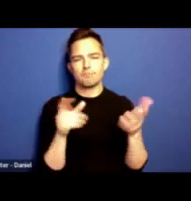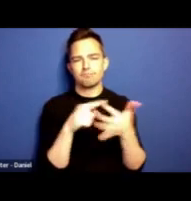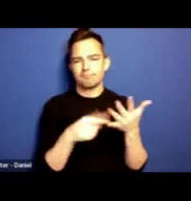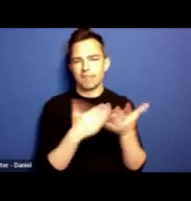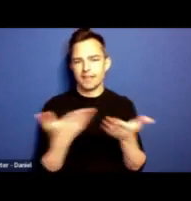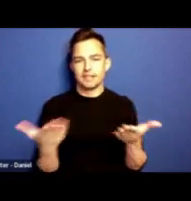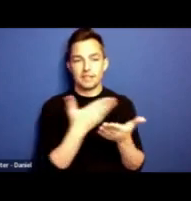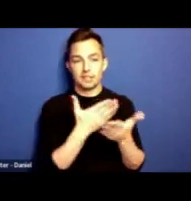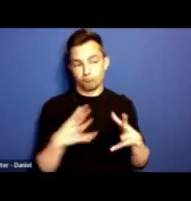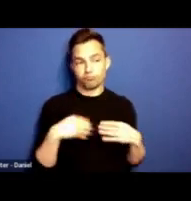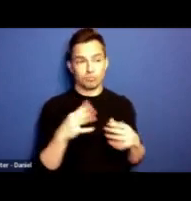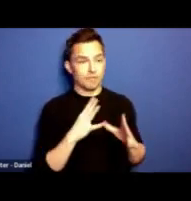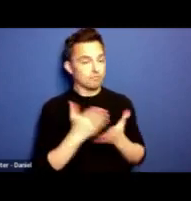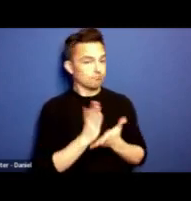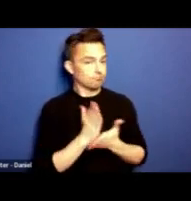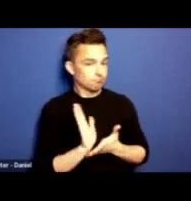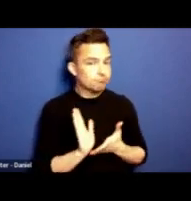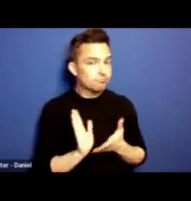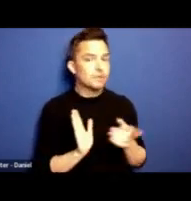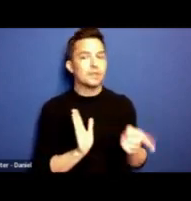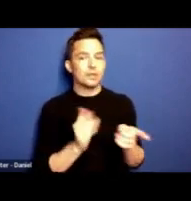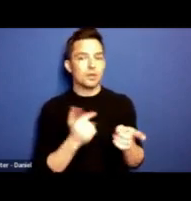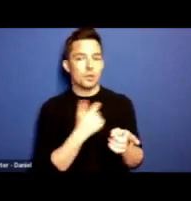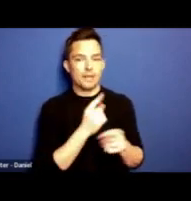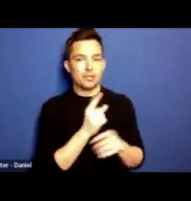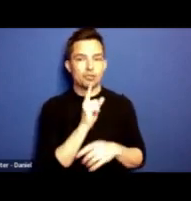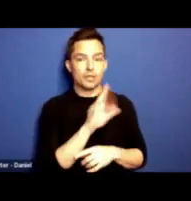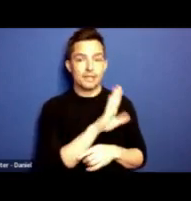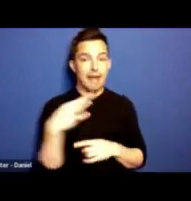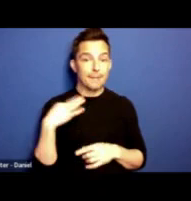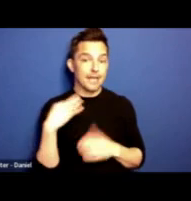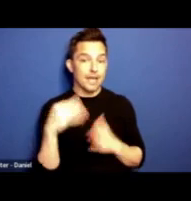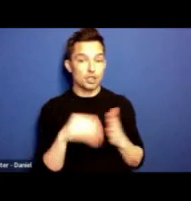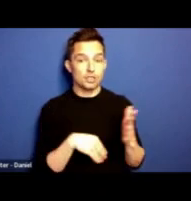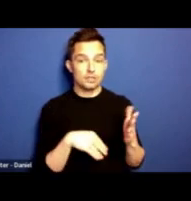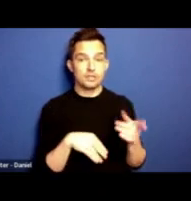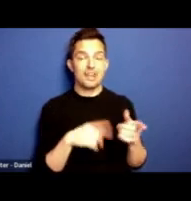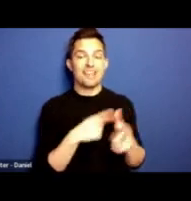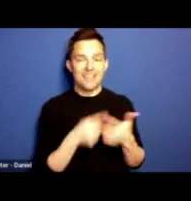okay, doing those things, we made sure that his applications then started to go towards